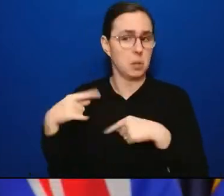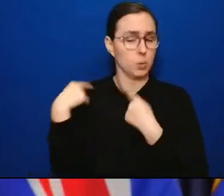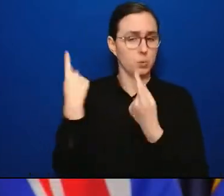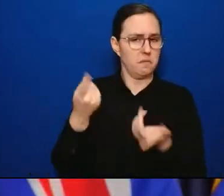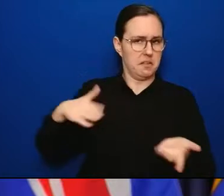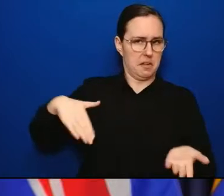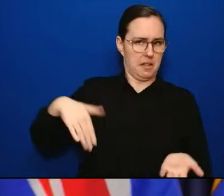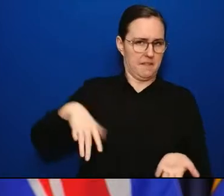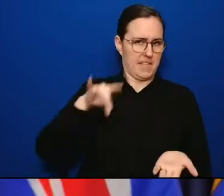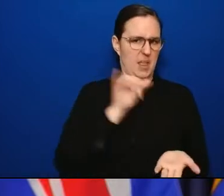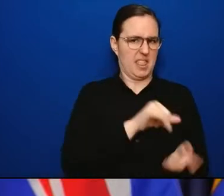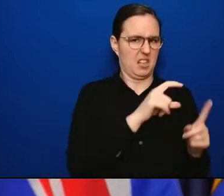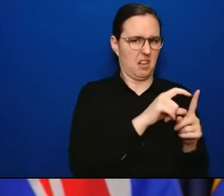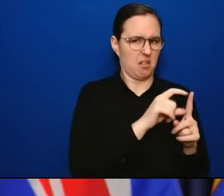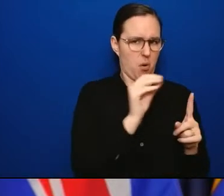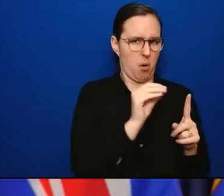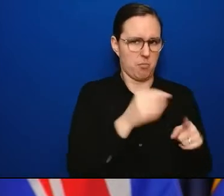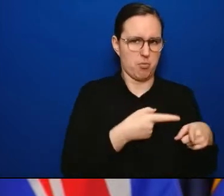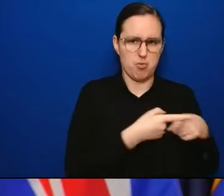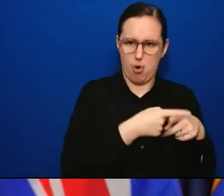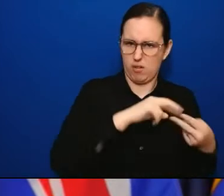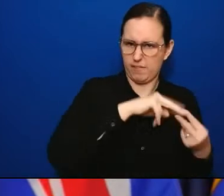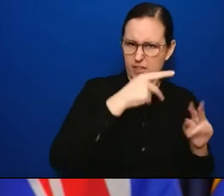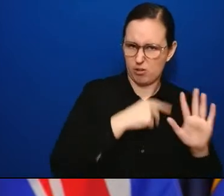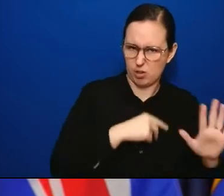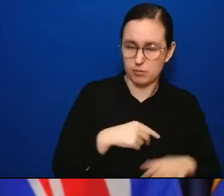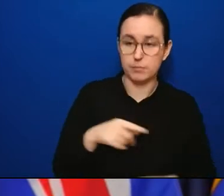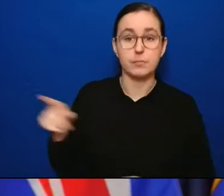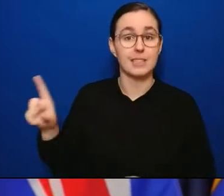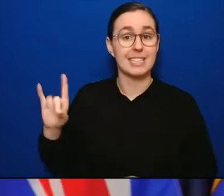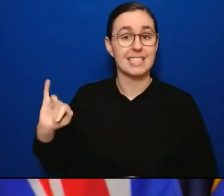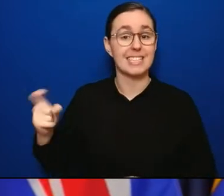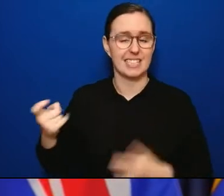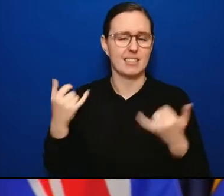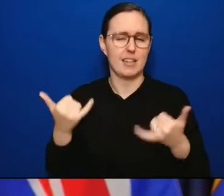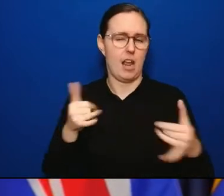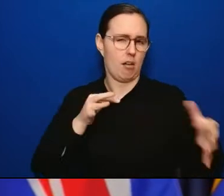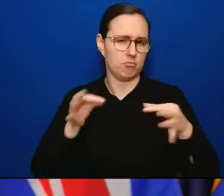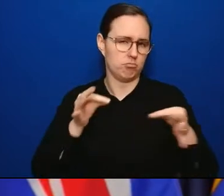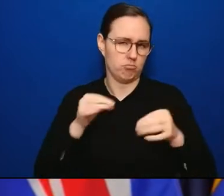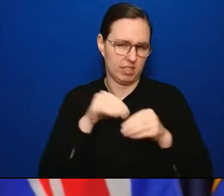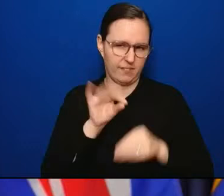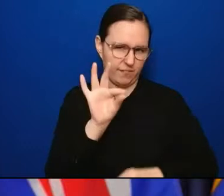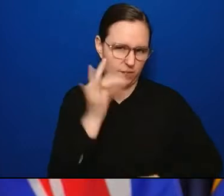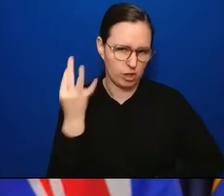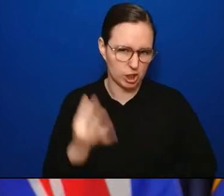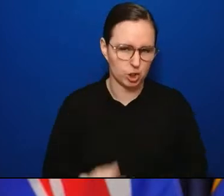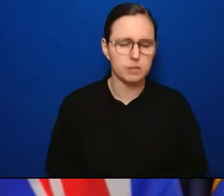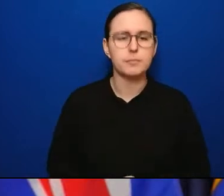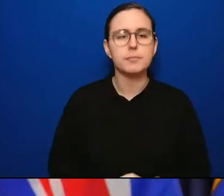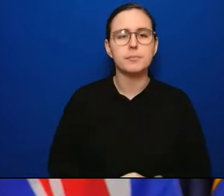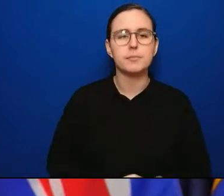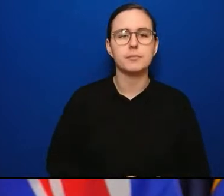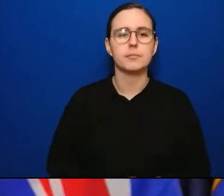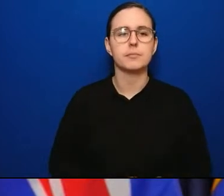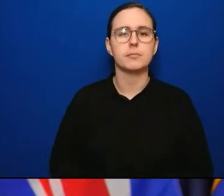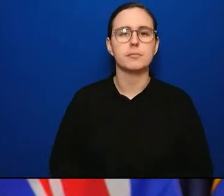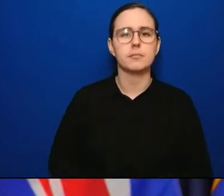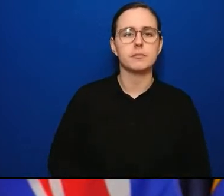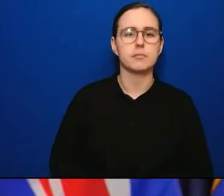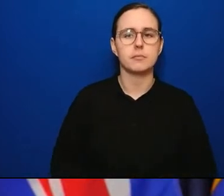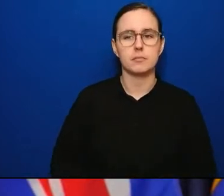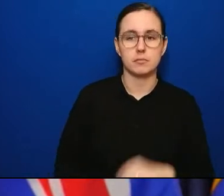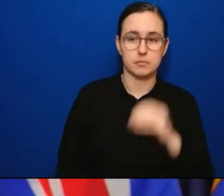doctor, particularly male valley